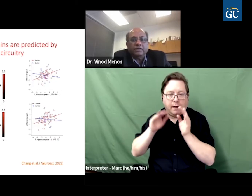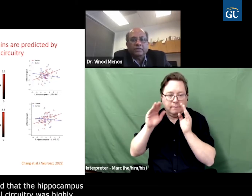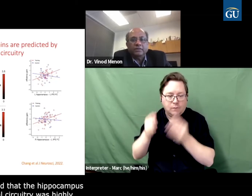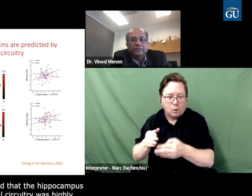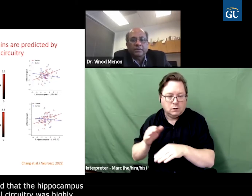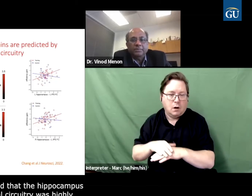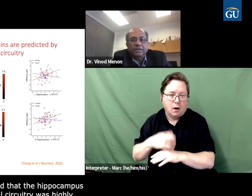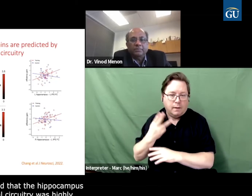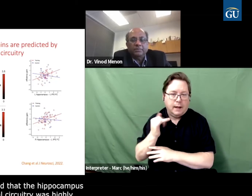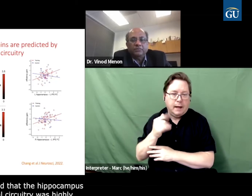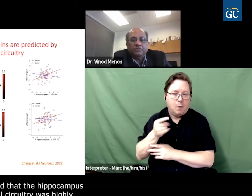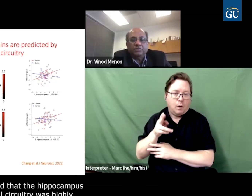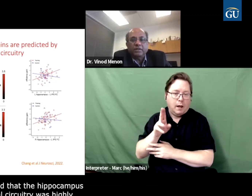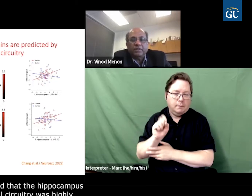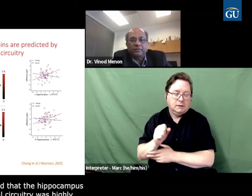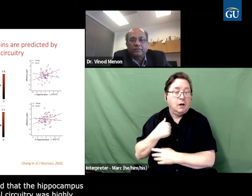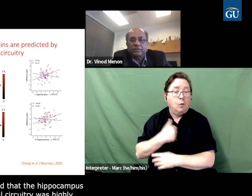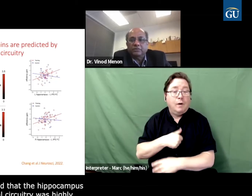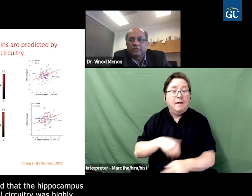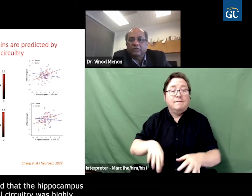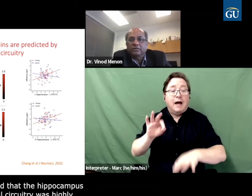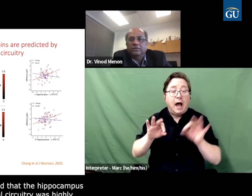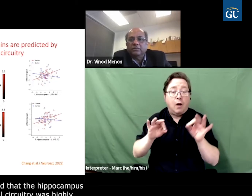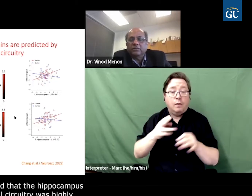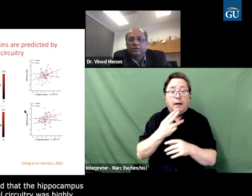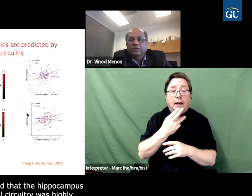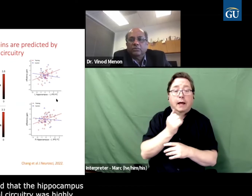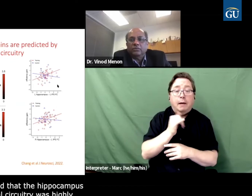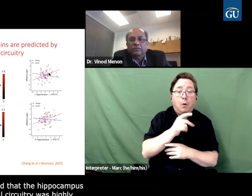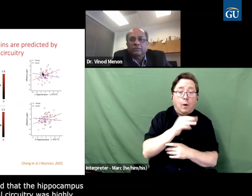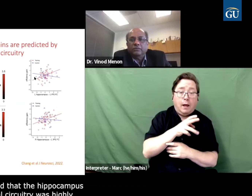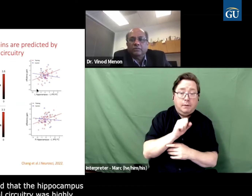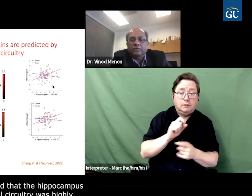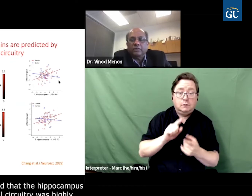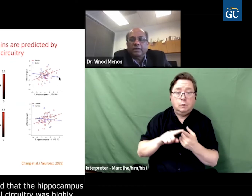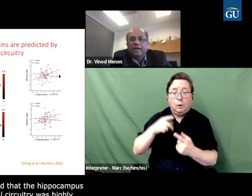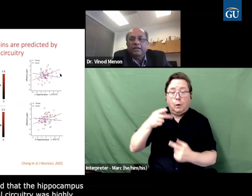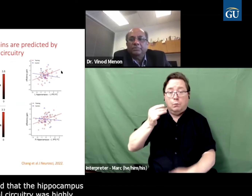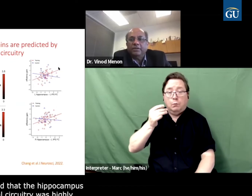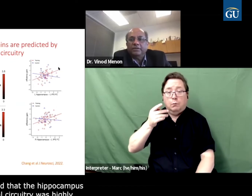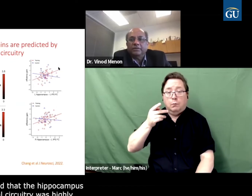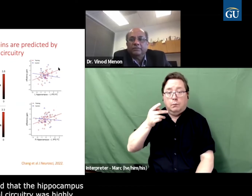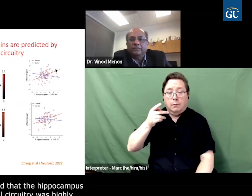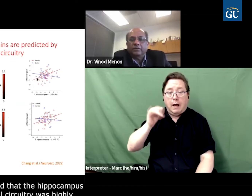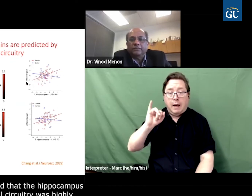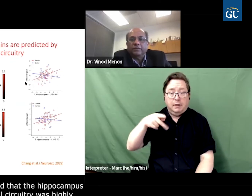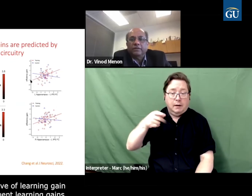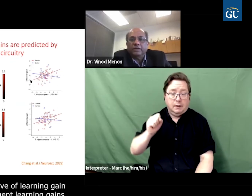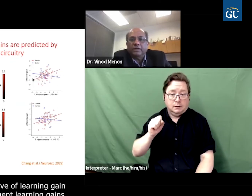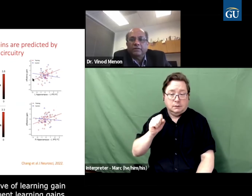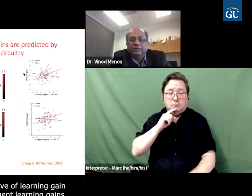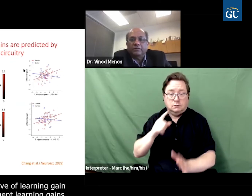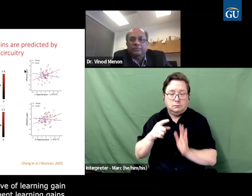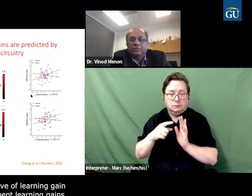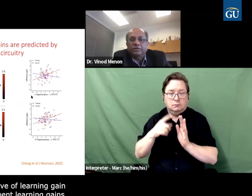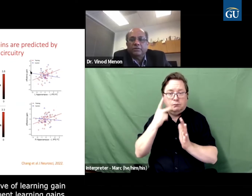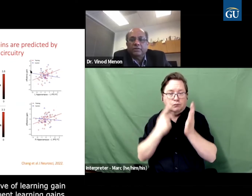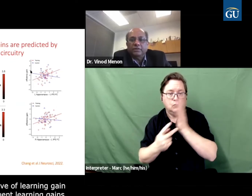and we found that the hippocampus to parietal circuitry was